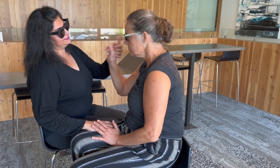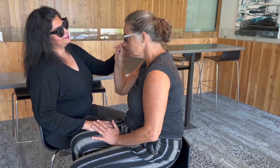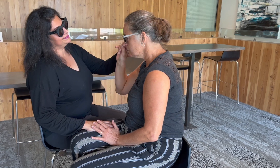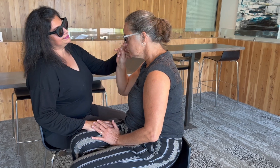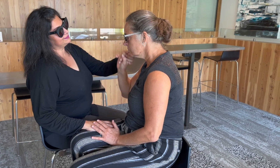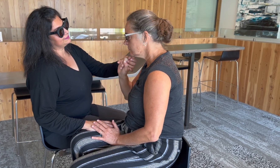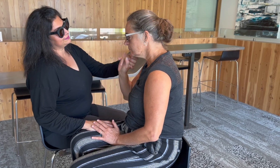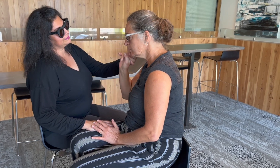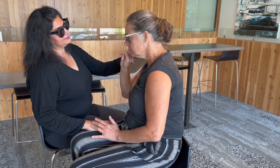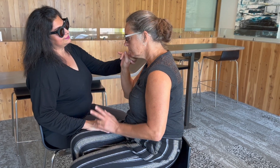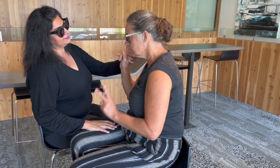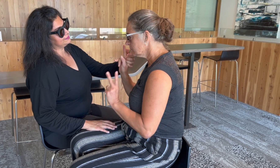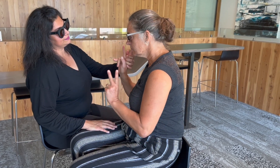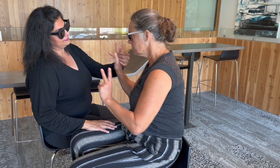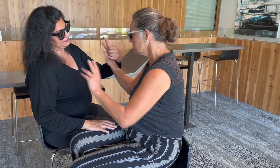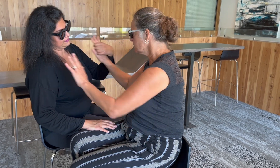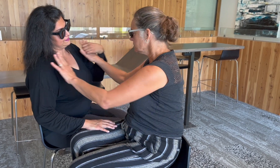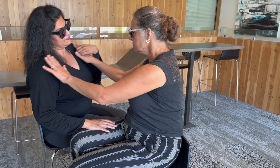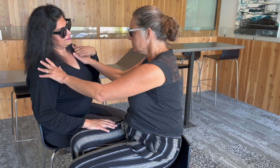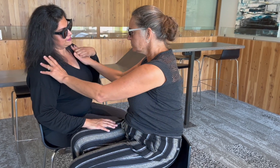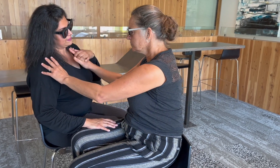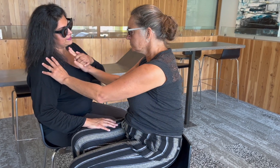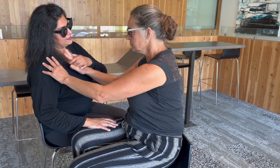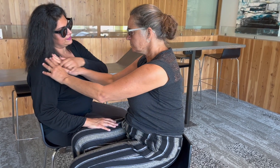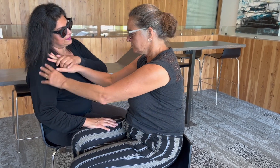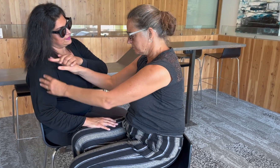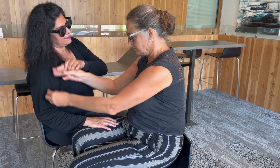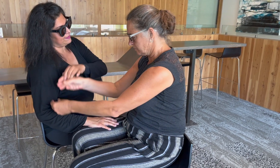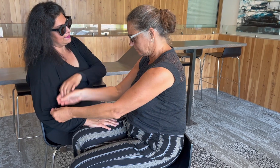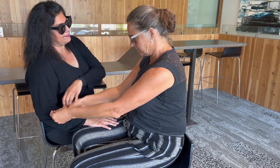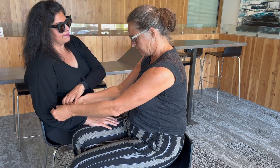There is a continuum of experience among DeafBlind people.